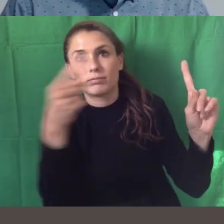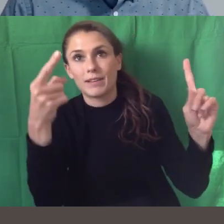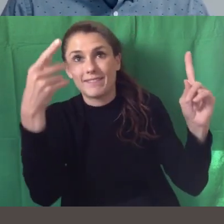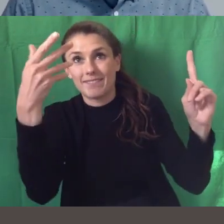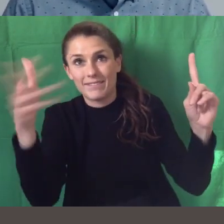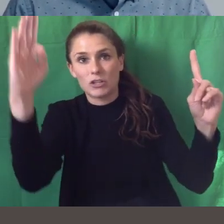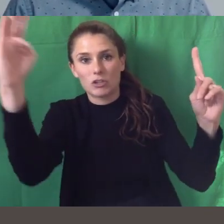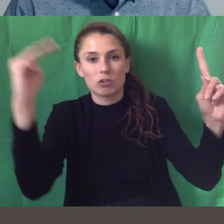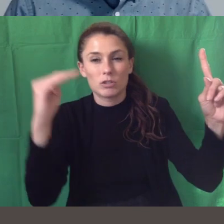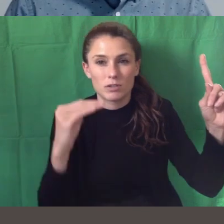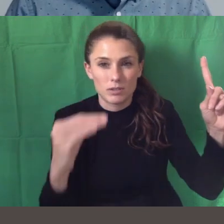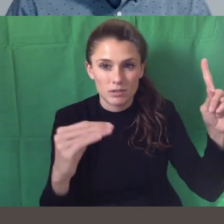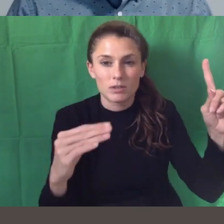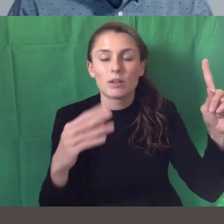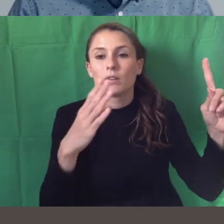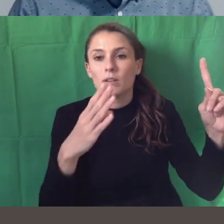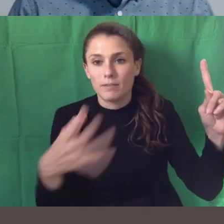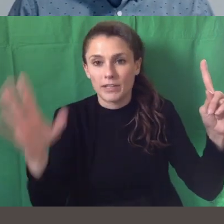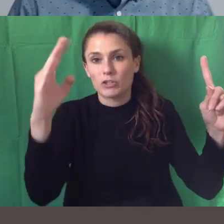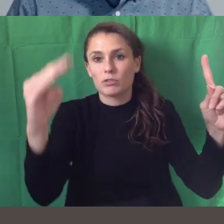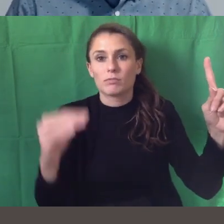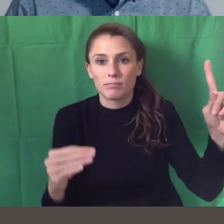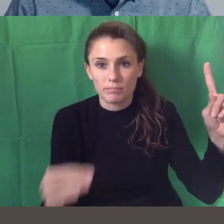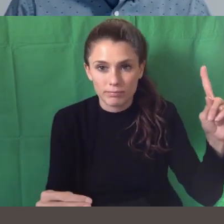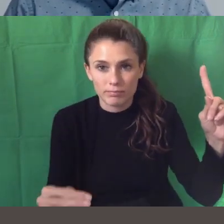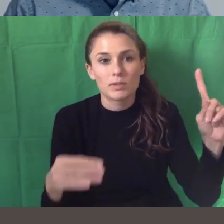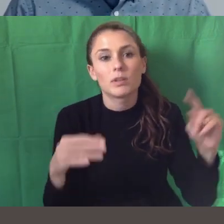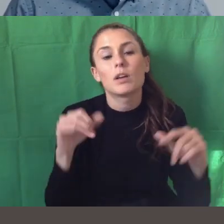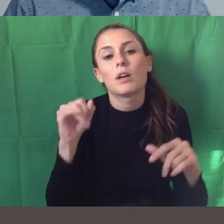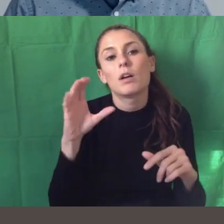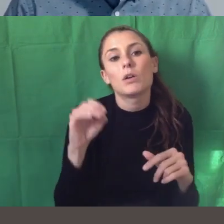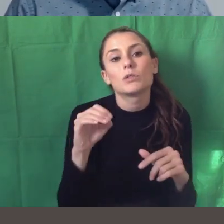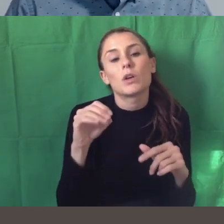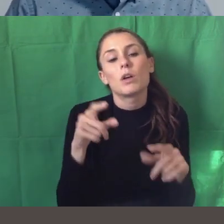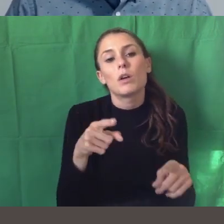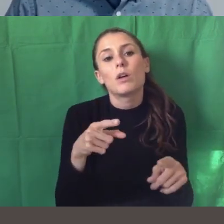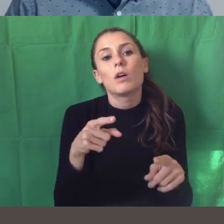After we have a stream of tokens, we can then take that and pass it to our parser.